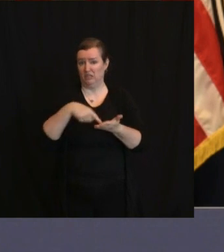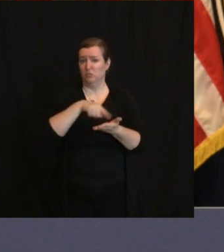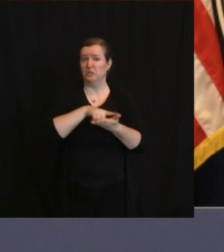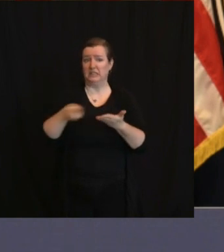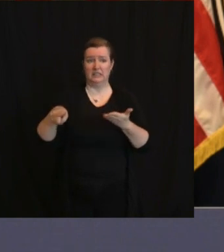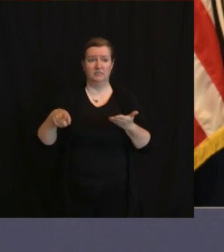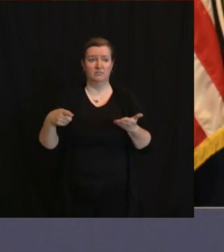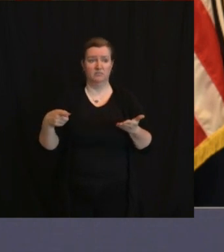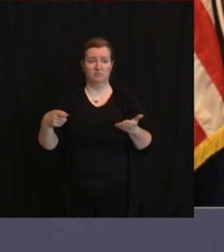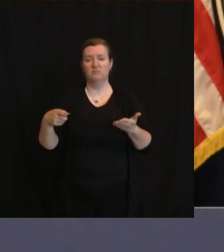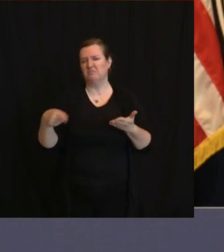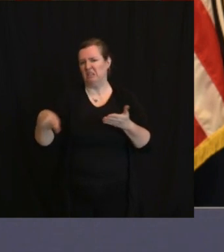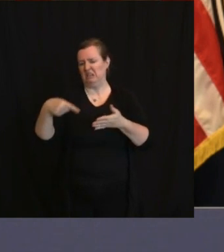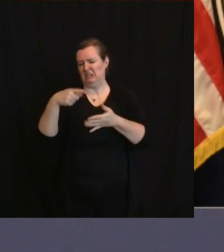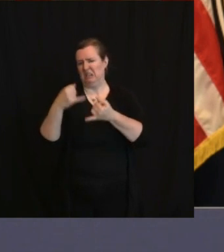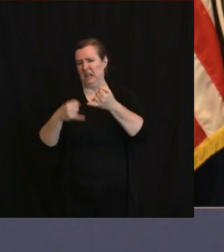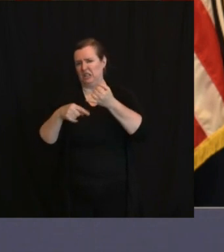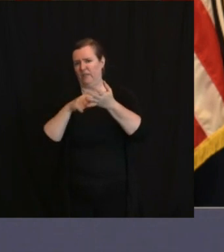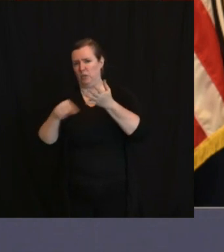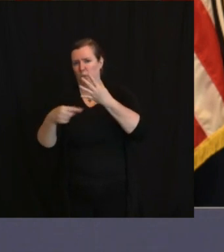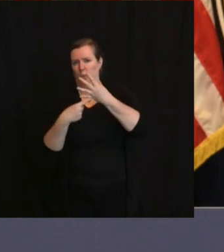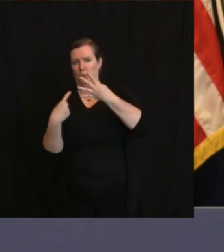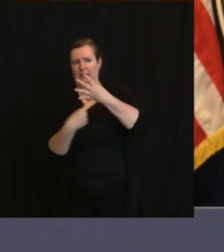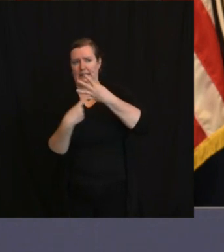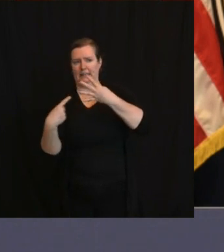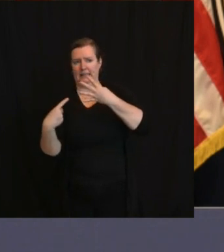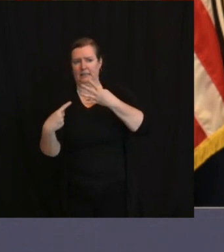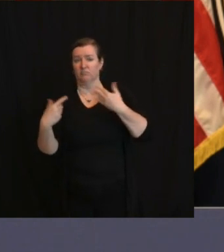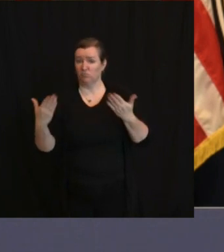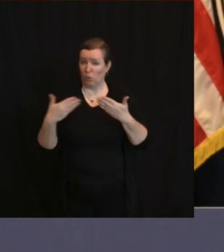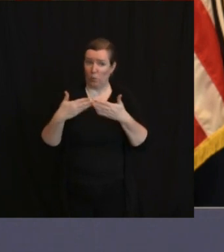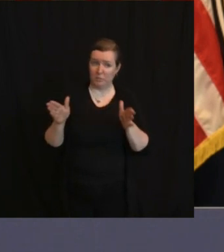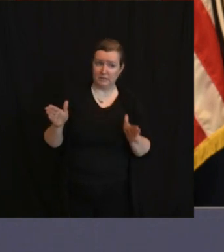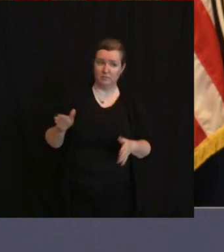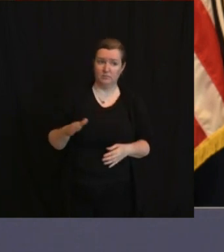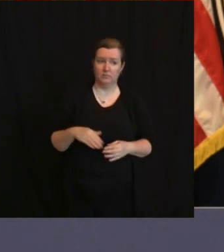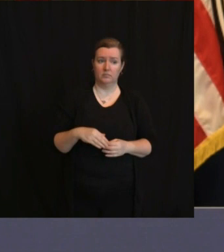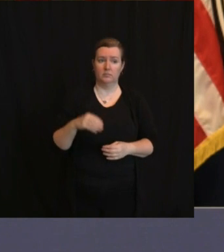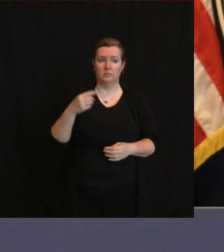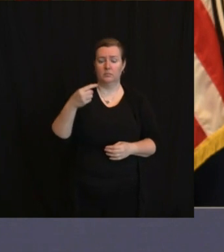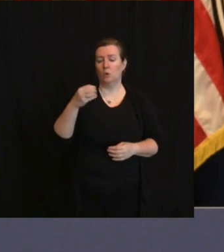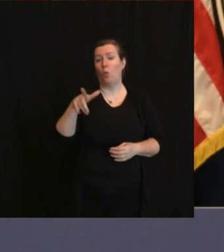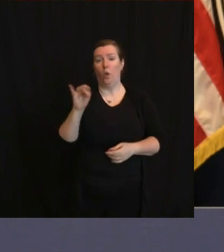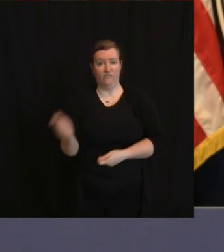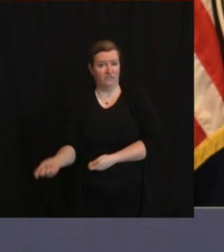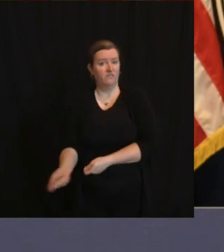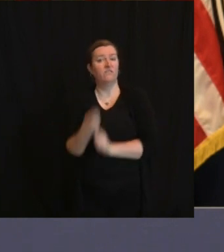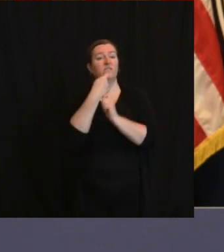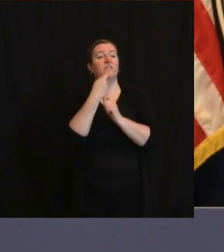BOARDWALKS. MUNICIPAL PARKS CAN OPEN AS YOU DESCRIBED. BY THE END OF THIS WEEK